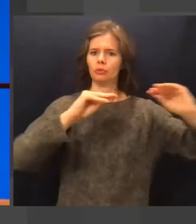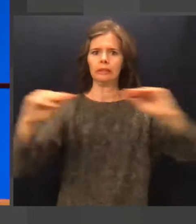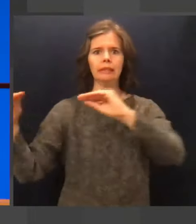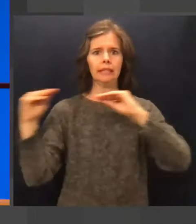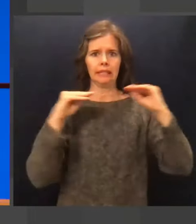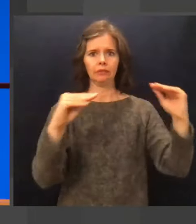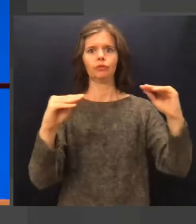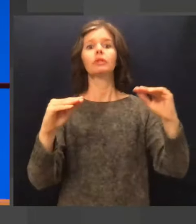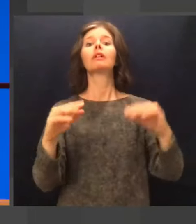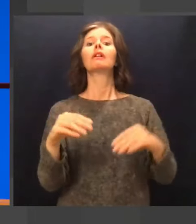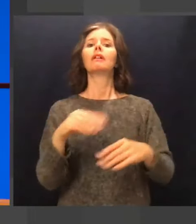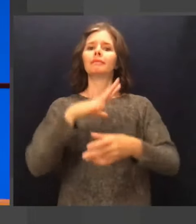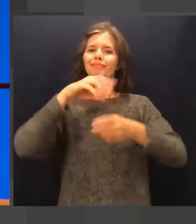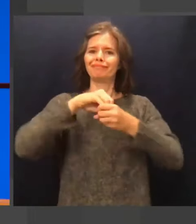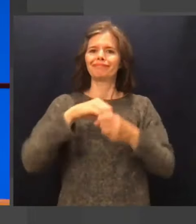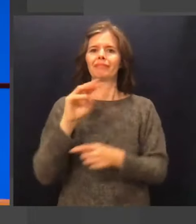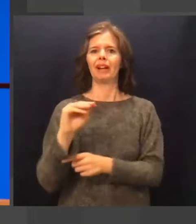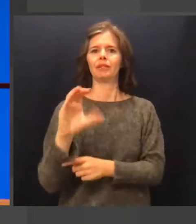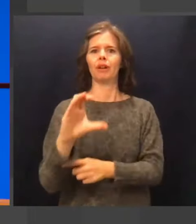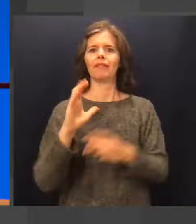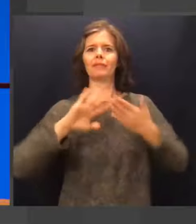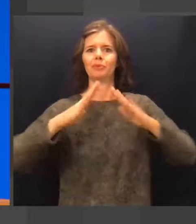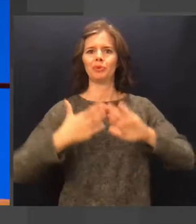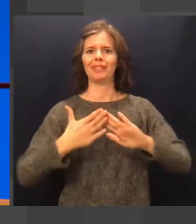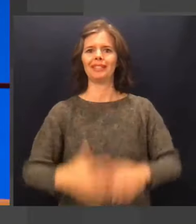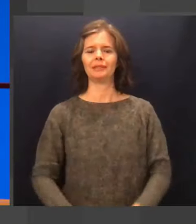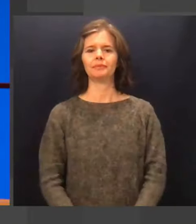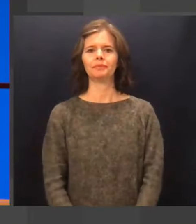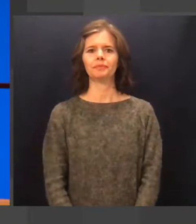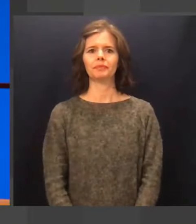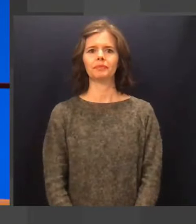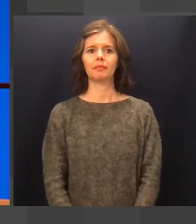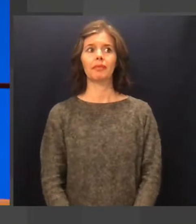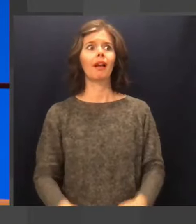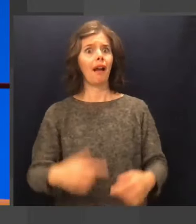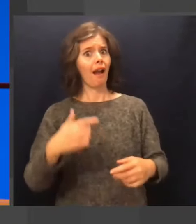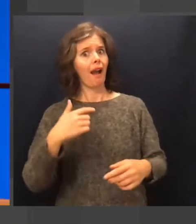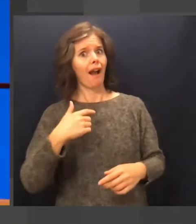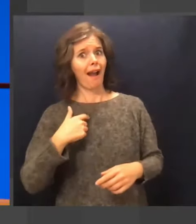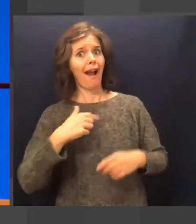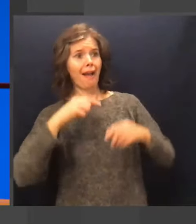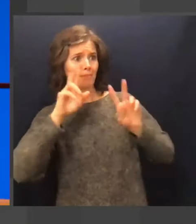IMPORTANT LESSONS WITH THE MINECRAFT COMMUNITY.